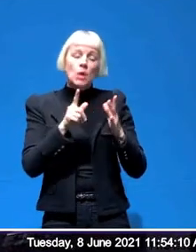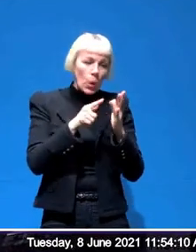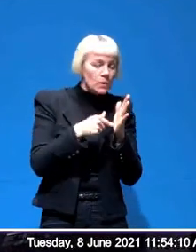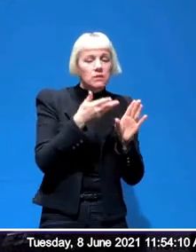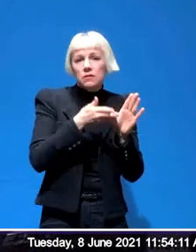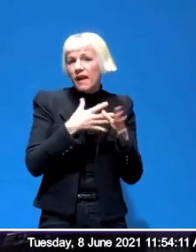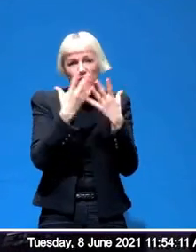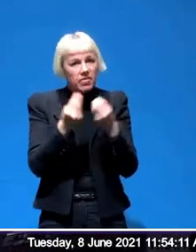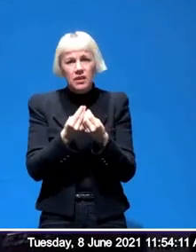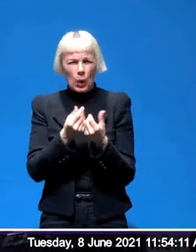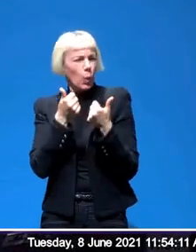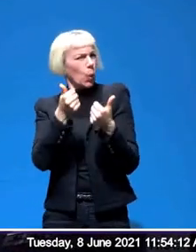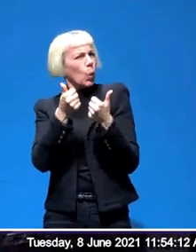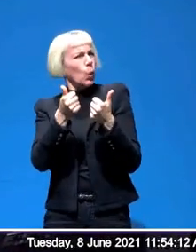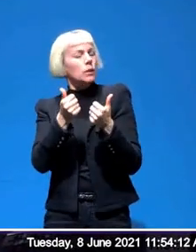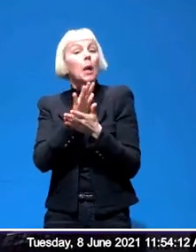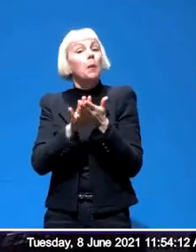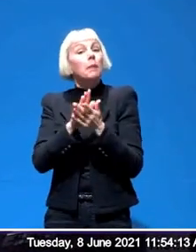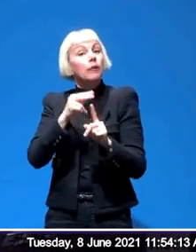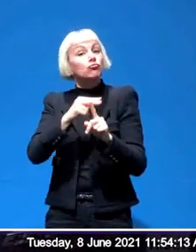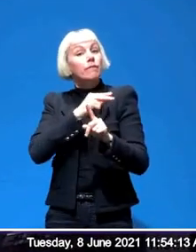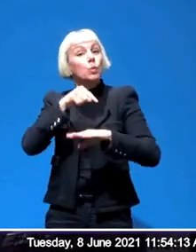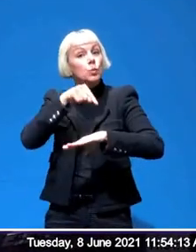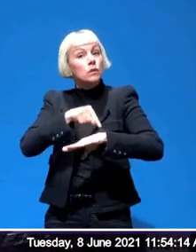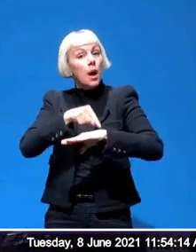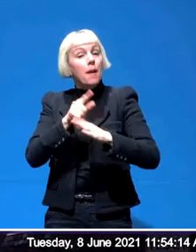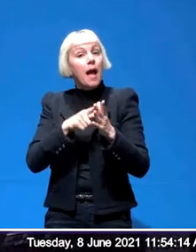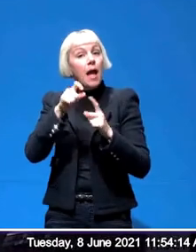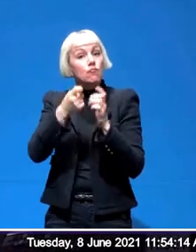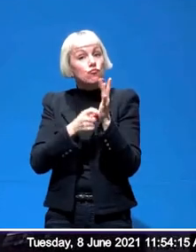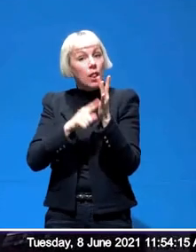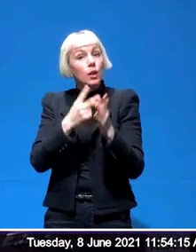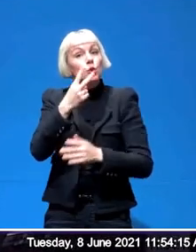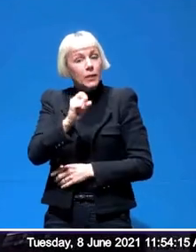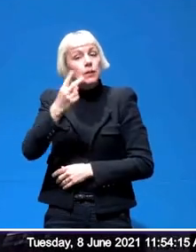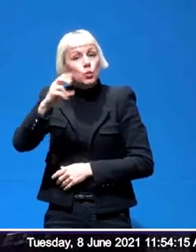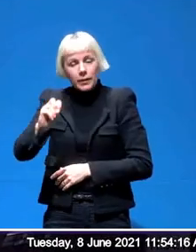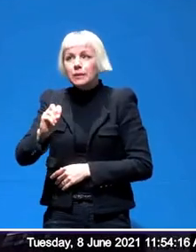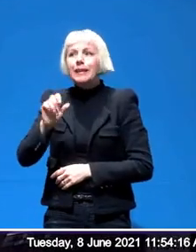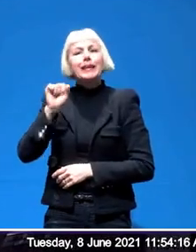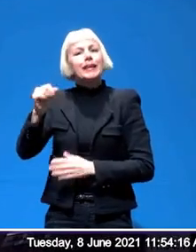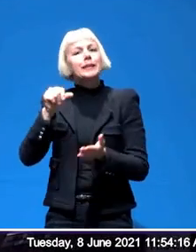review comes up in April 2020, Daniel should receive a much better package.